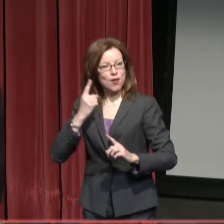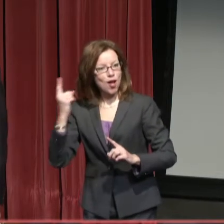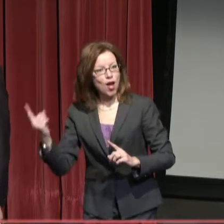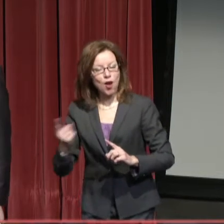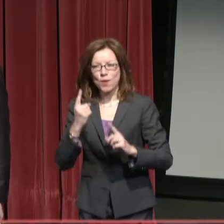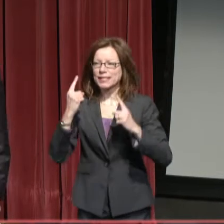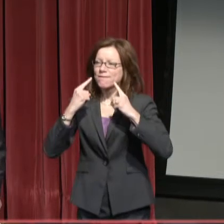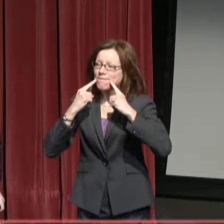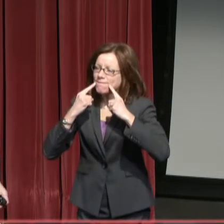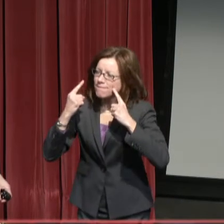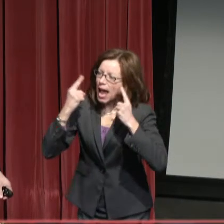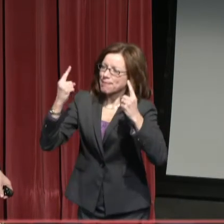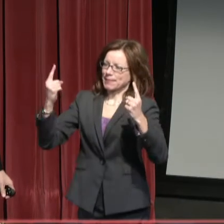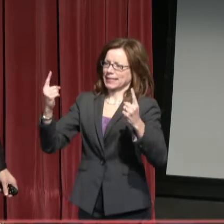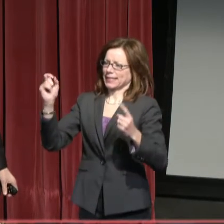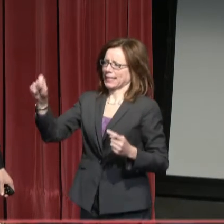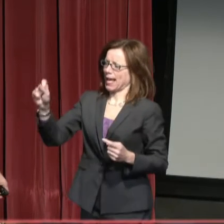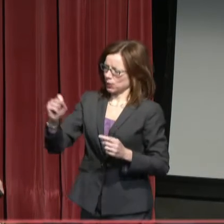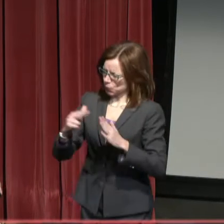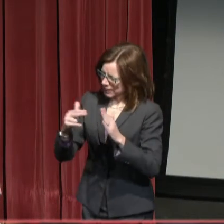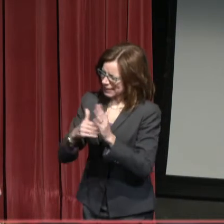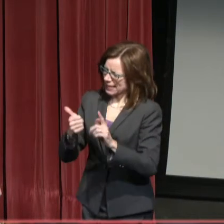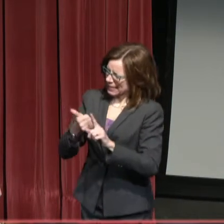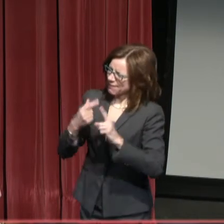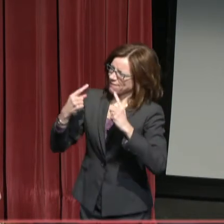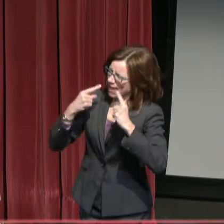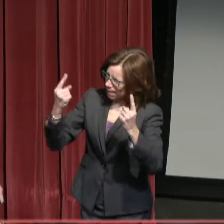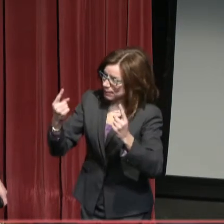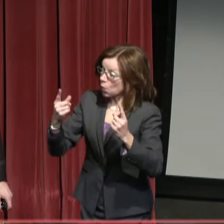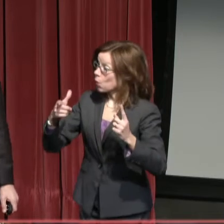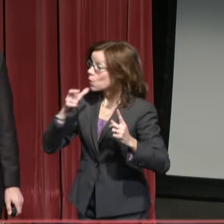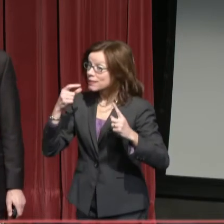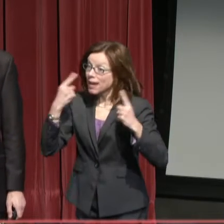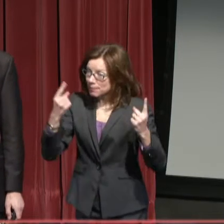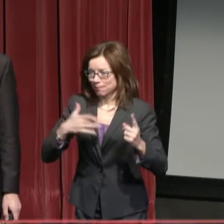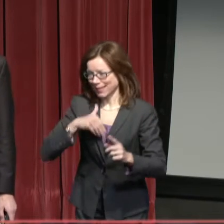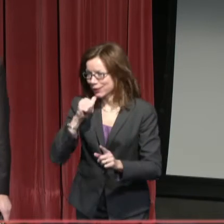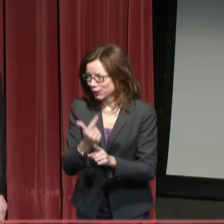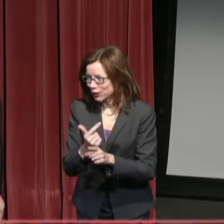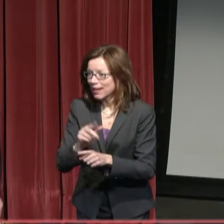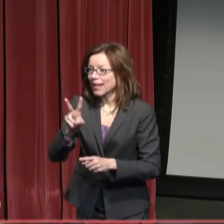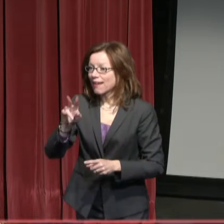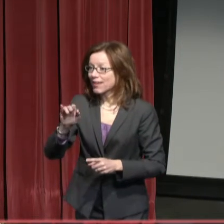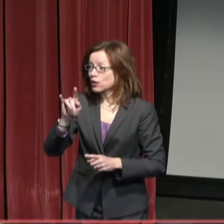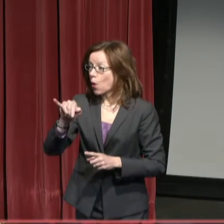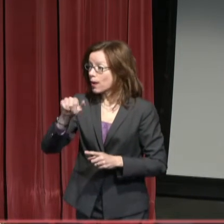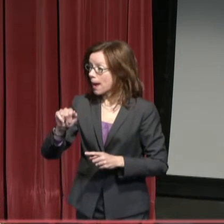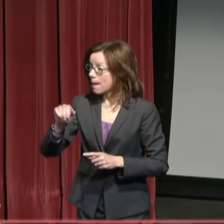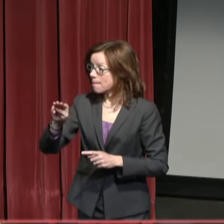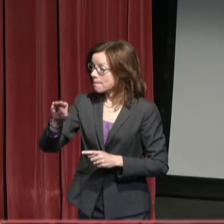Victoria Manning did her bachelor's degree in psychology